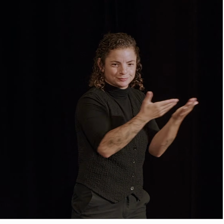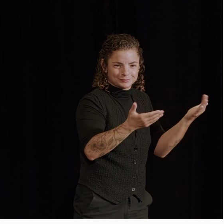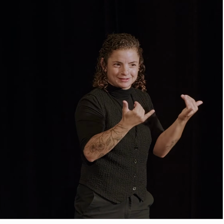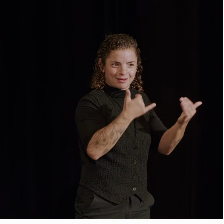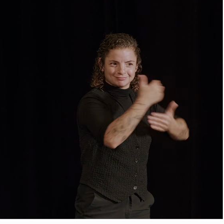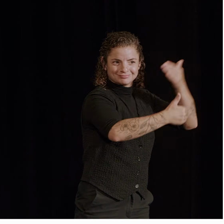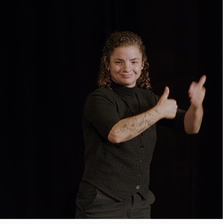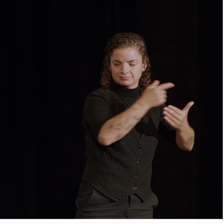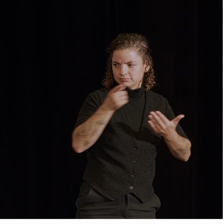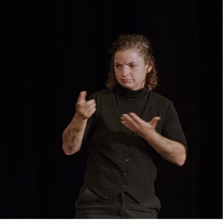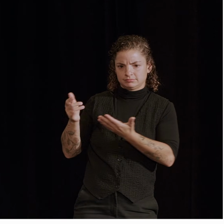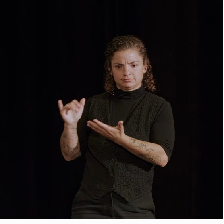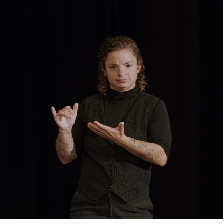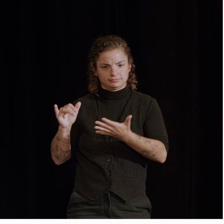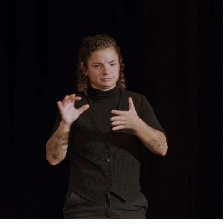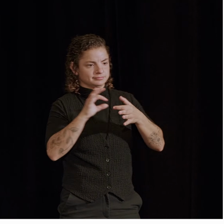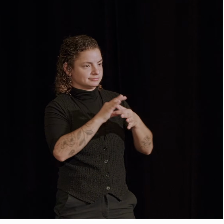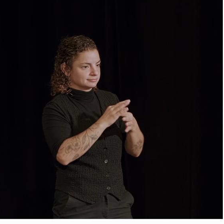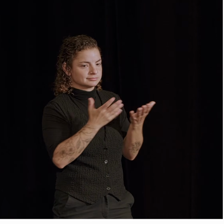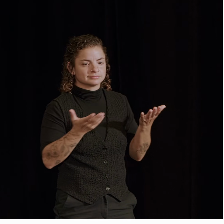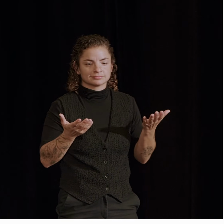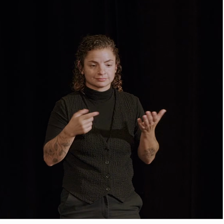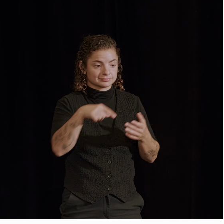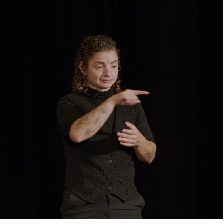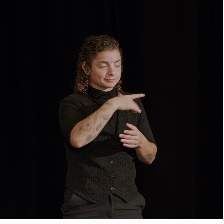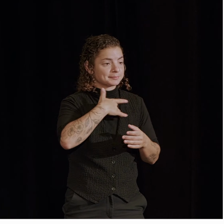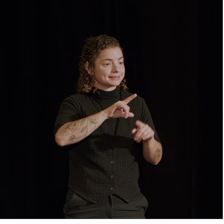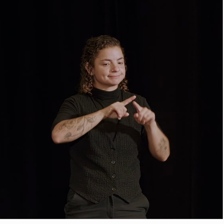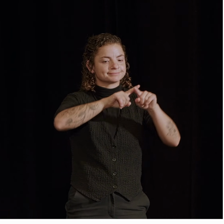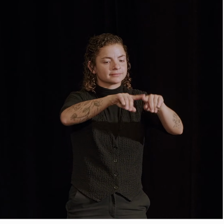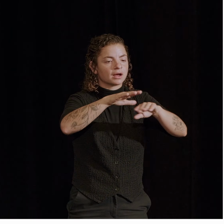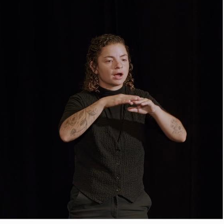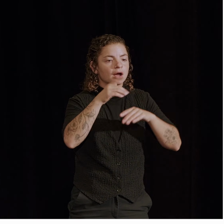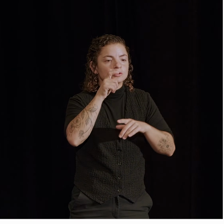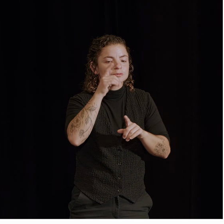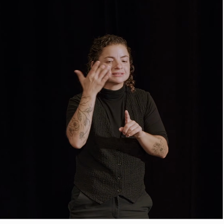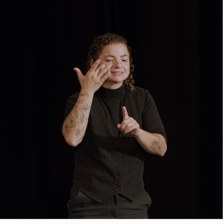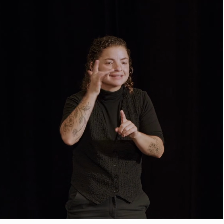members like myself to read stuff for her, because at least in the era beforehand,